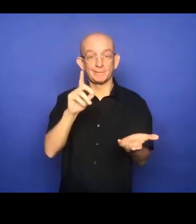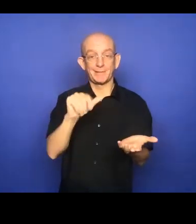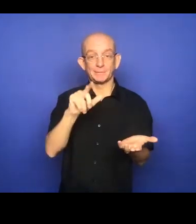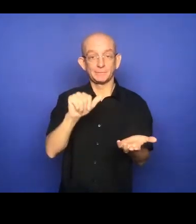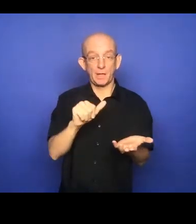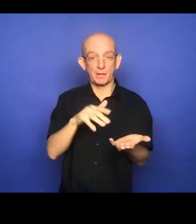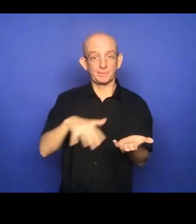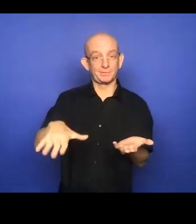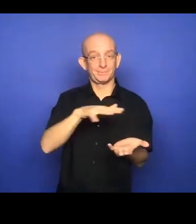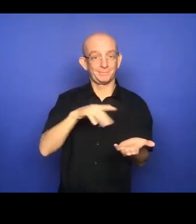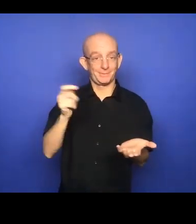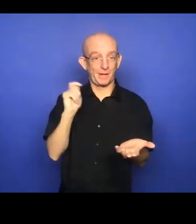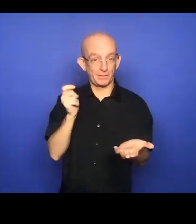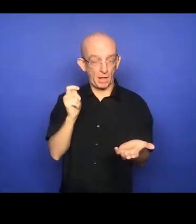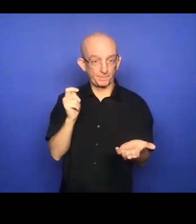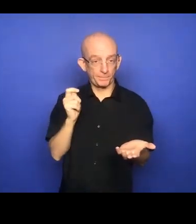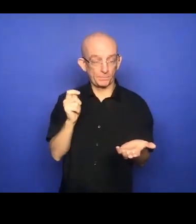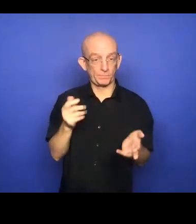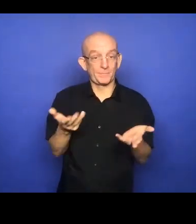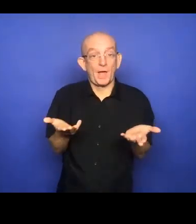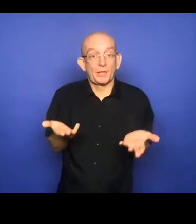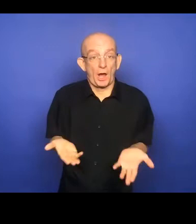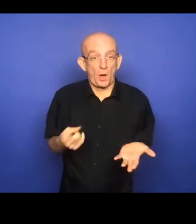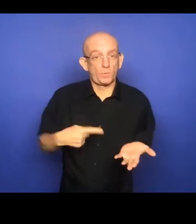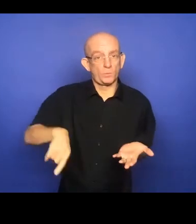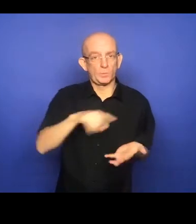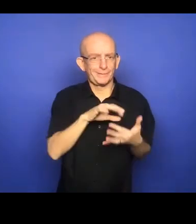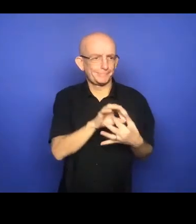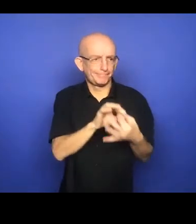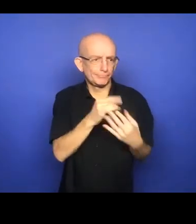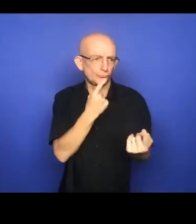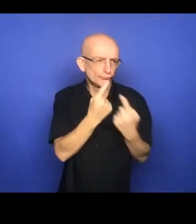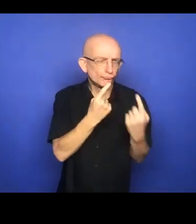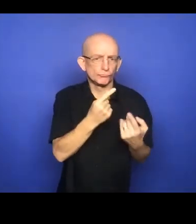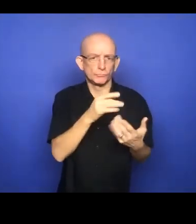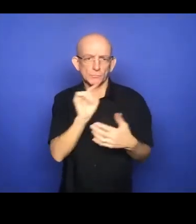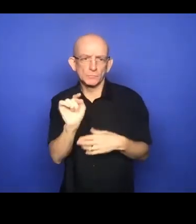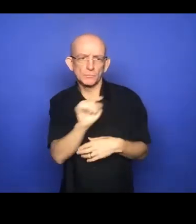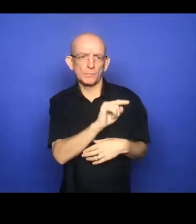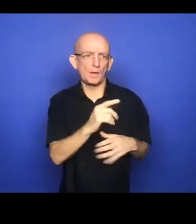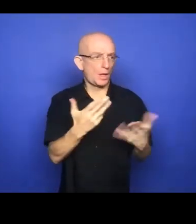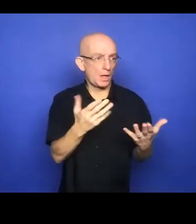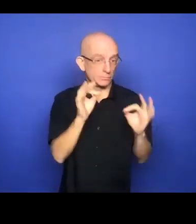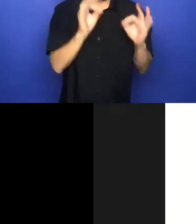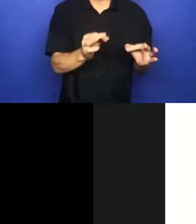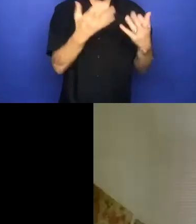Kenya. Currently we are engaged in discussions around having a disability survey as guided by the disability movement,